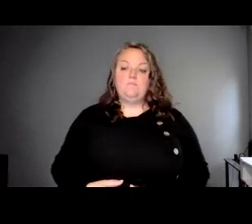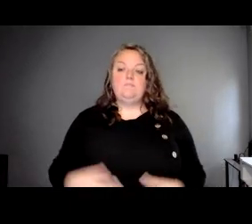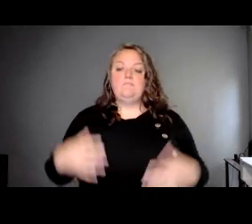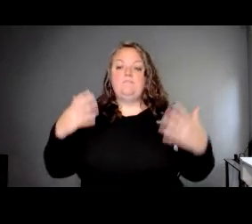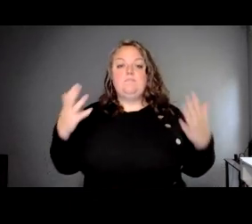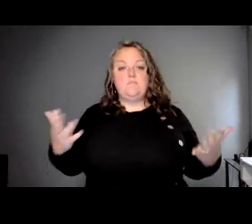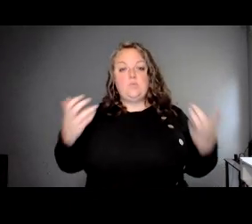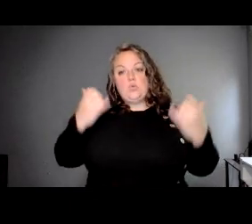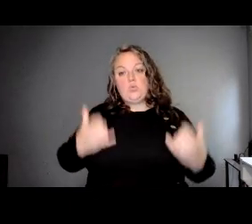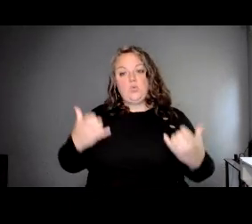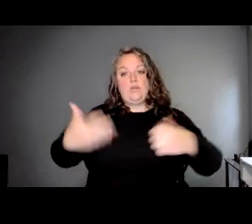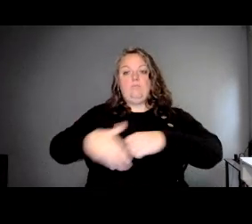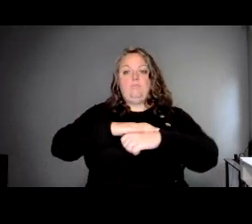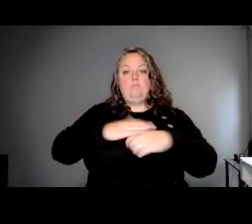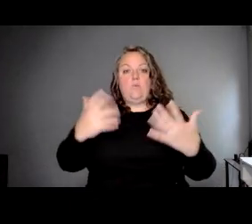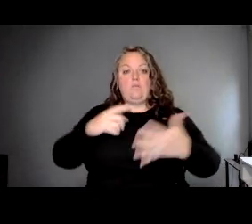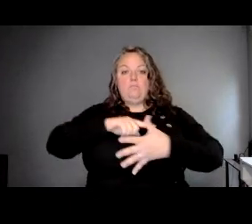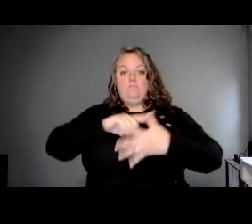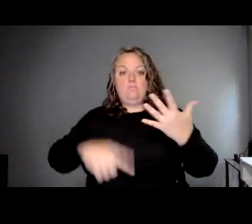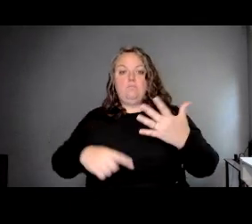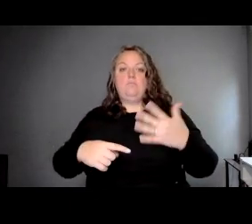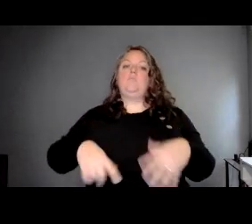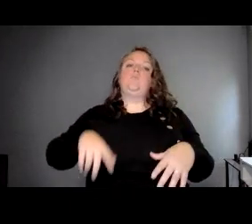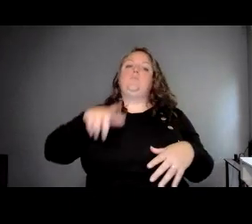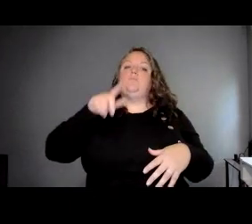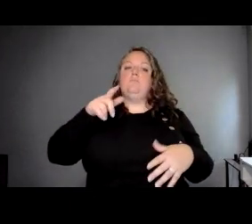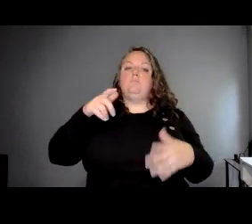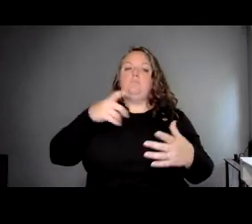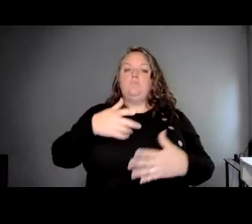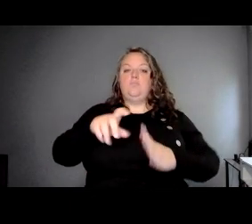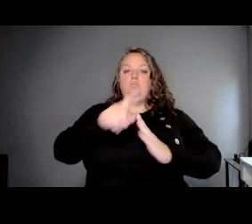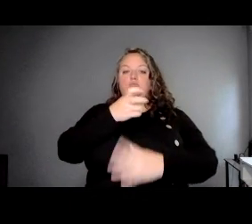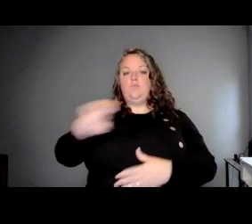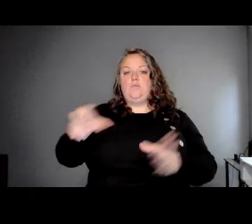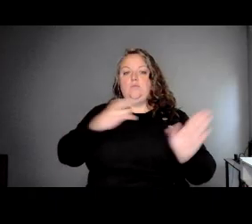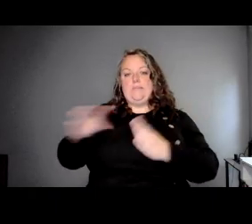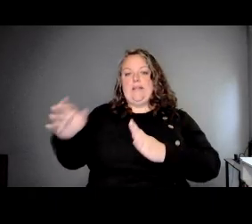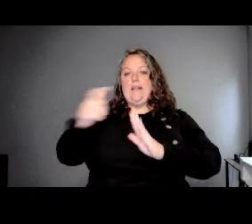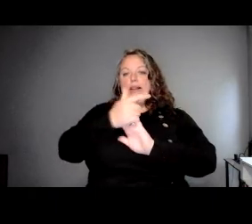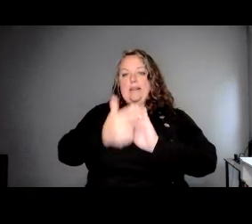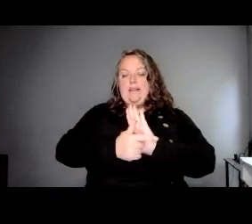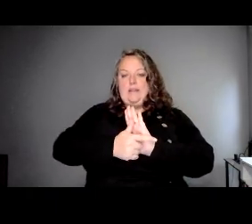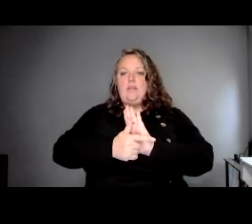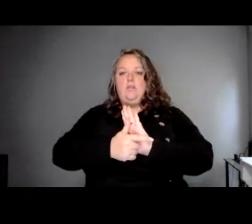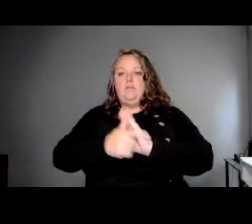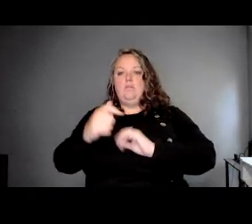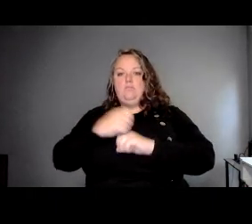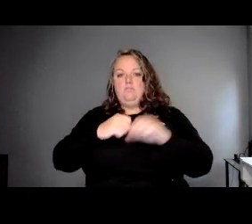today includes discussing the ADA transition plan legal framework, defining an ADA transition plan,